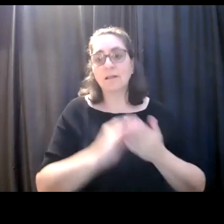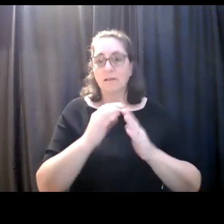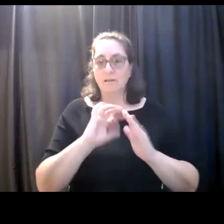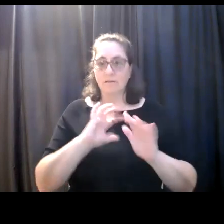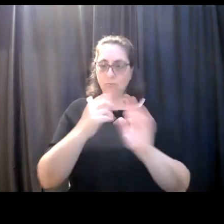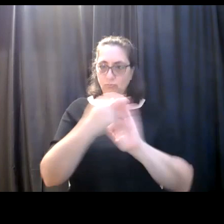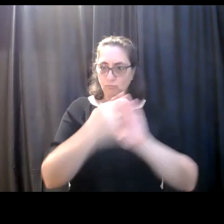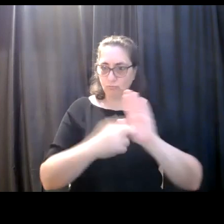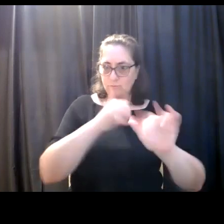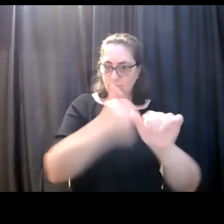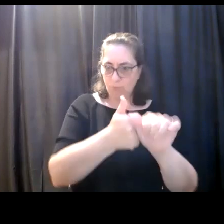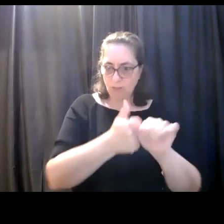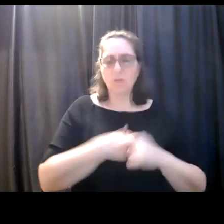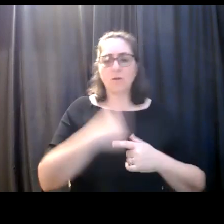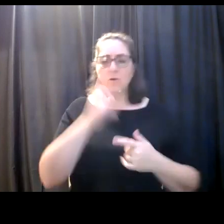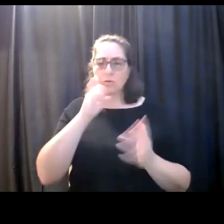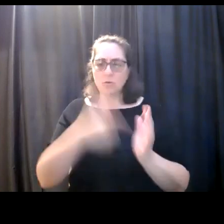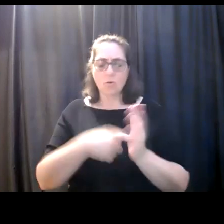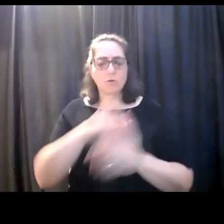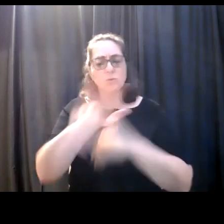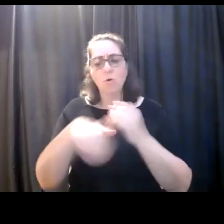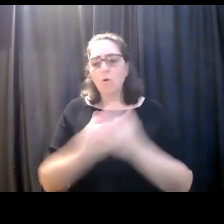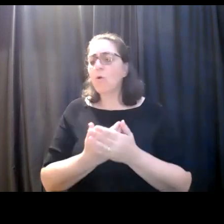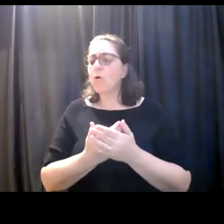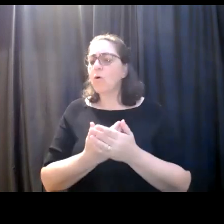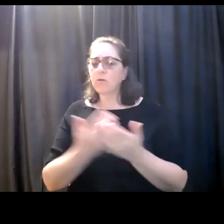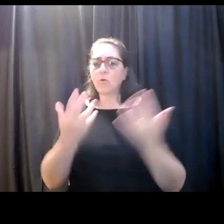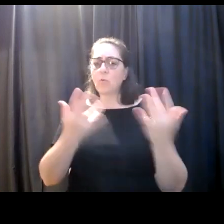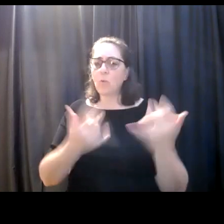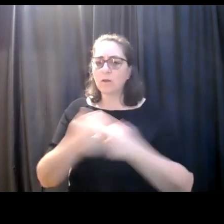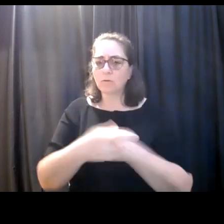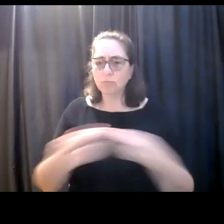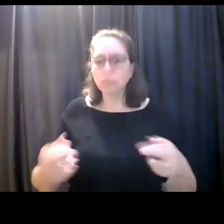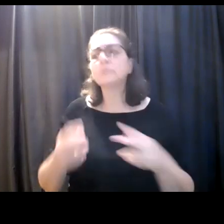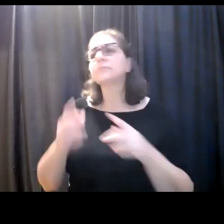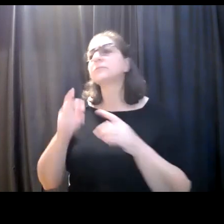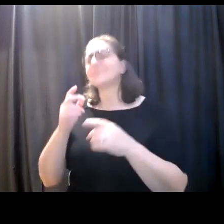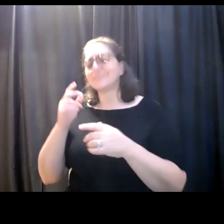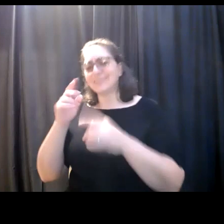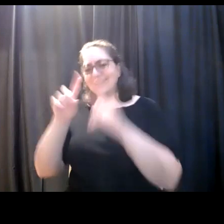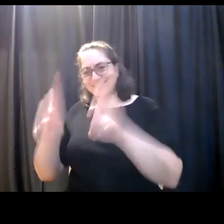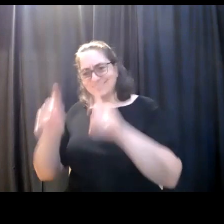But it's a way that allows you to connect with your medical team without being physically